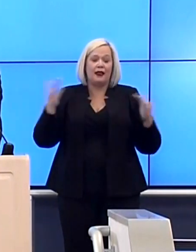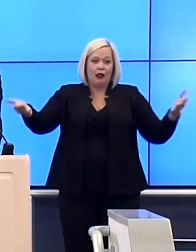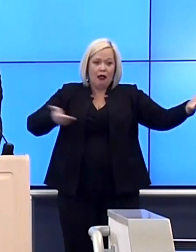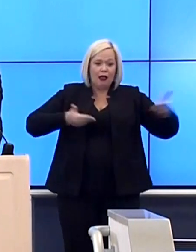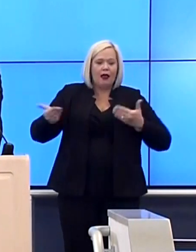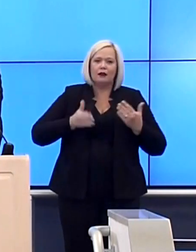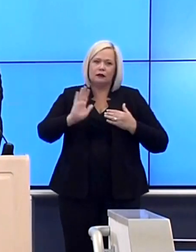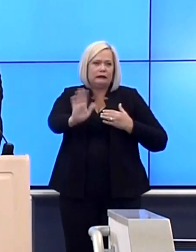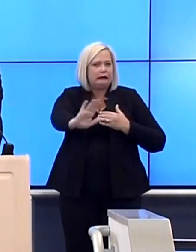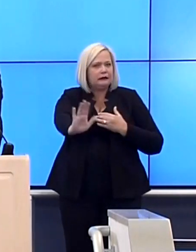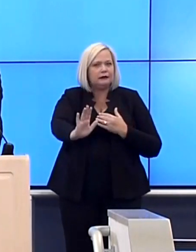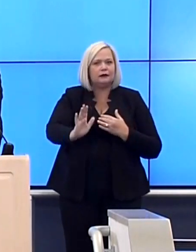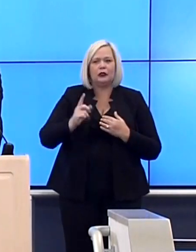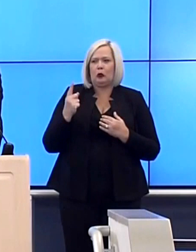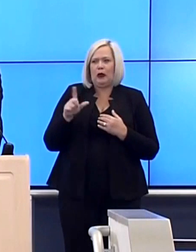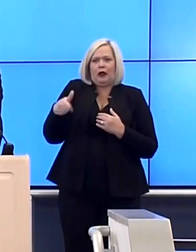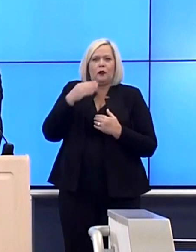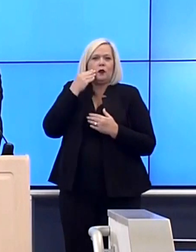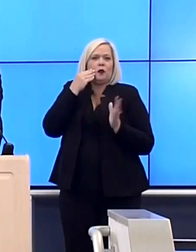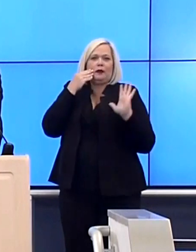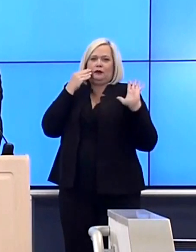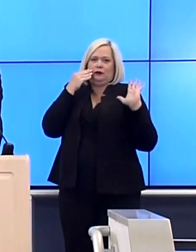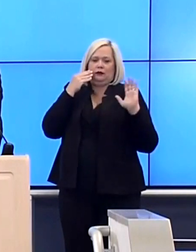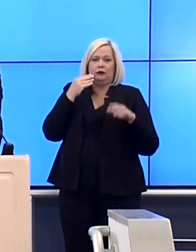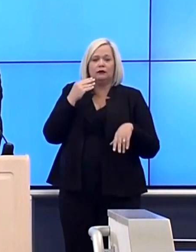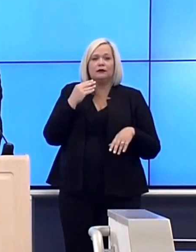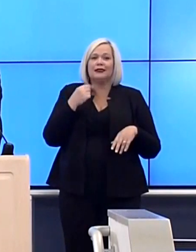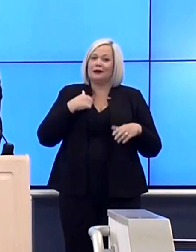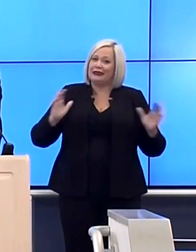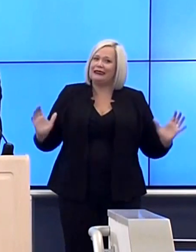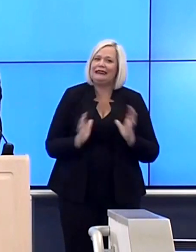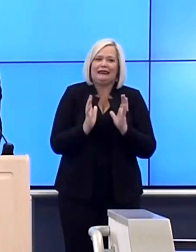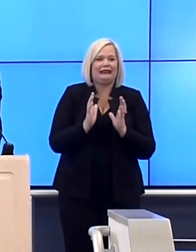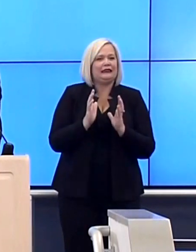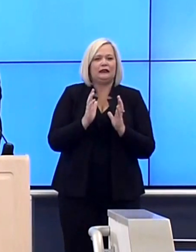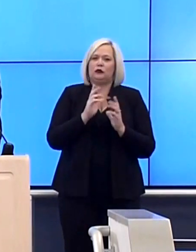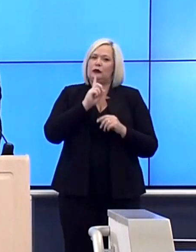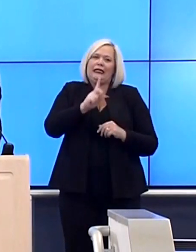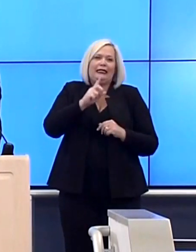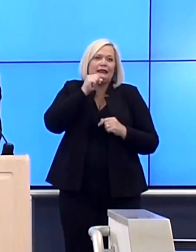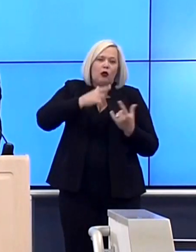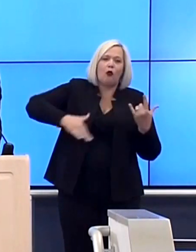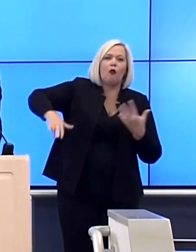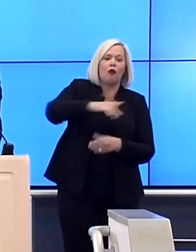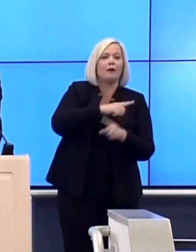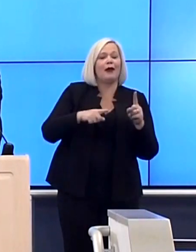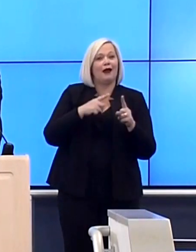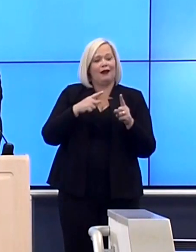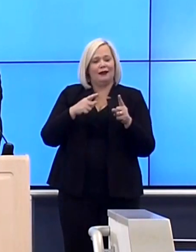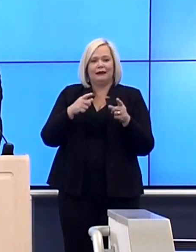GOVERNOR WHITMER WAS VERY CLEAR THAT THE SAFEST COURSE IS TO THAT THE SAFEST COURSE IS TO AVOID THESE GATHERINGS. AVOID THESE GATHERINGS. BUT IF YOU’RE GOING TO DO IT, WE